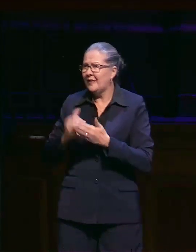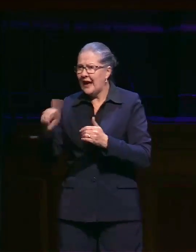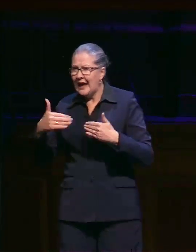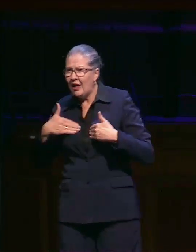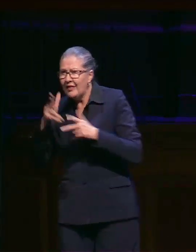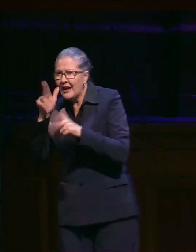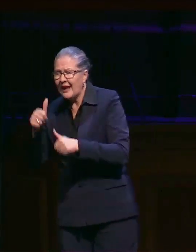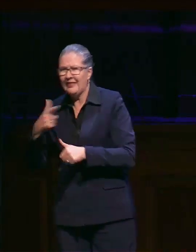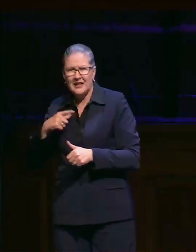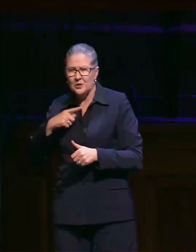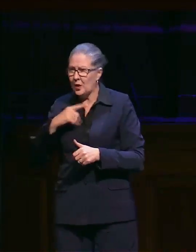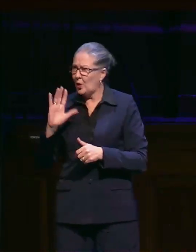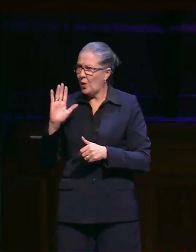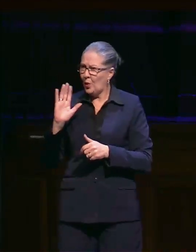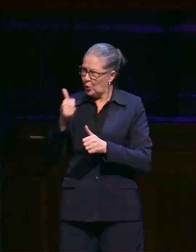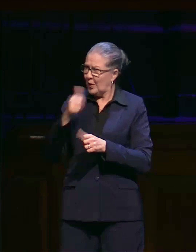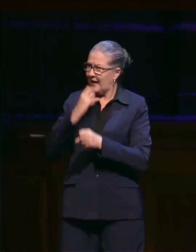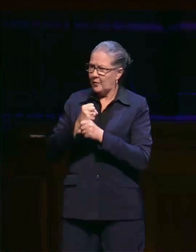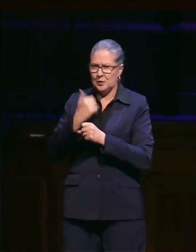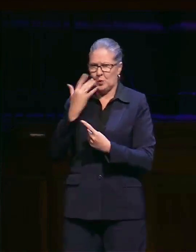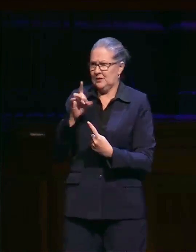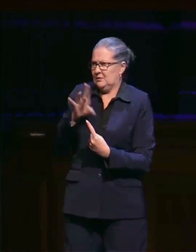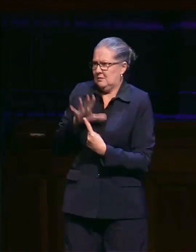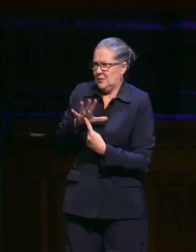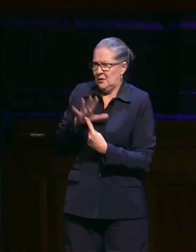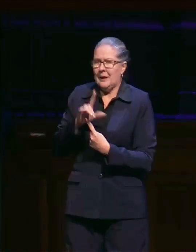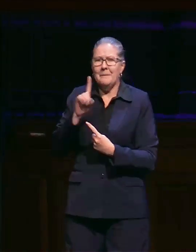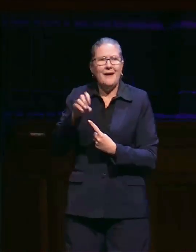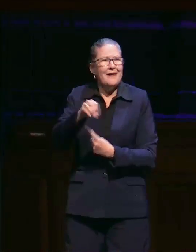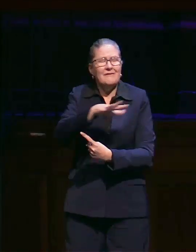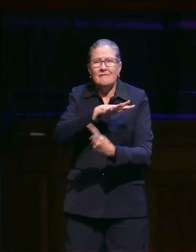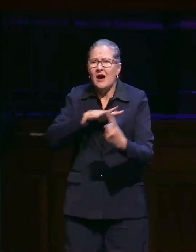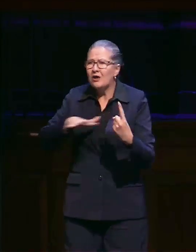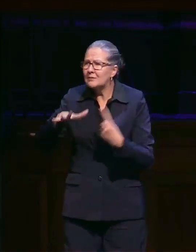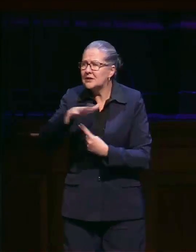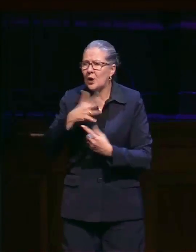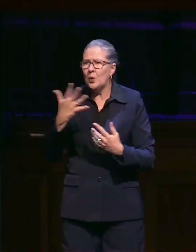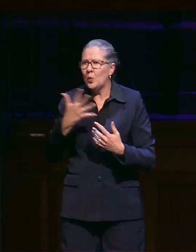government has always mattered but in an environment where indifference can end